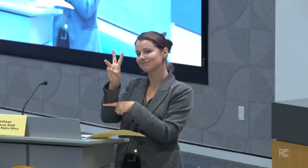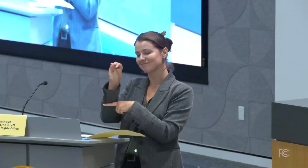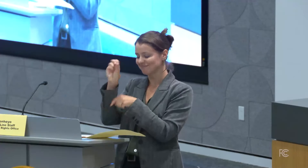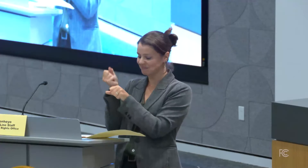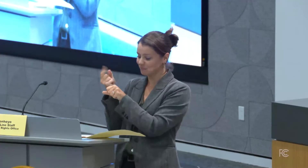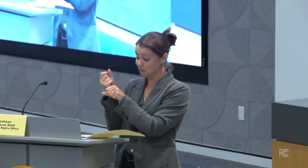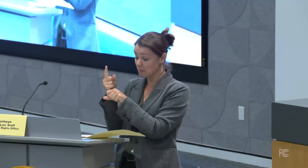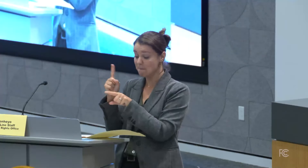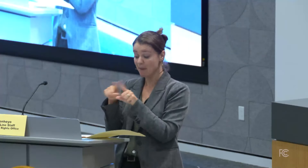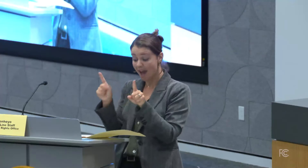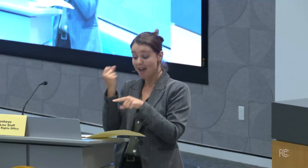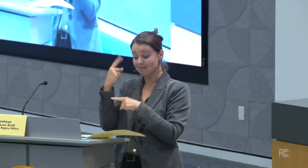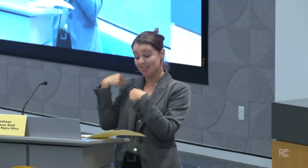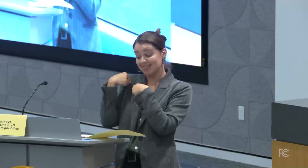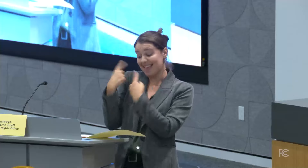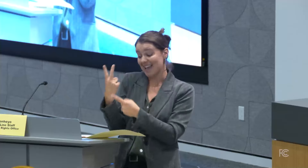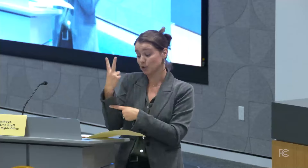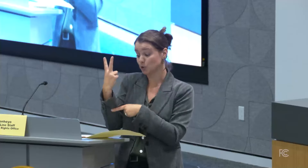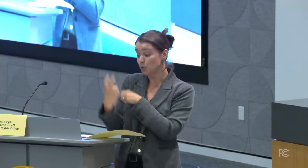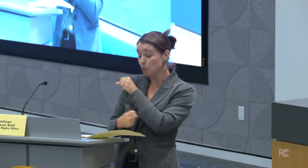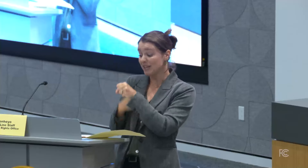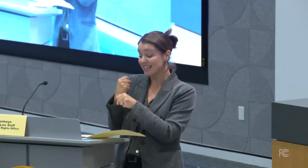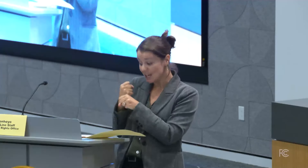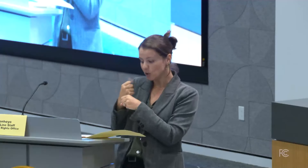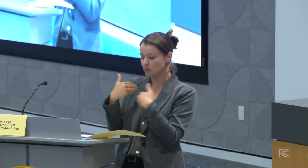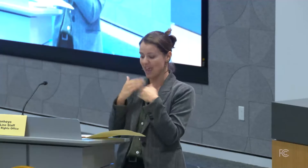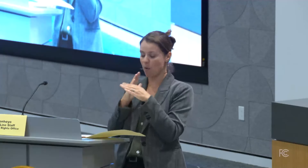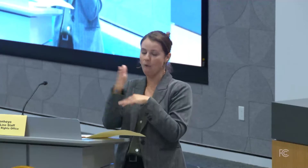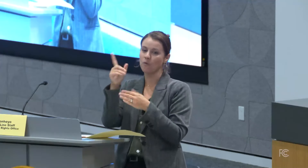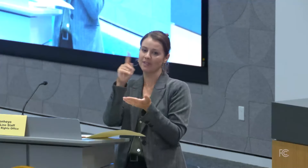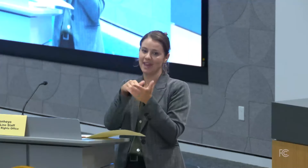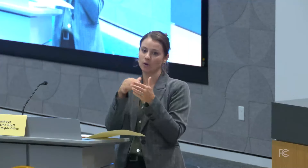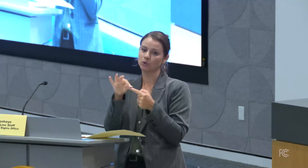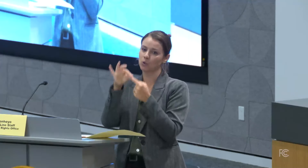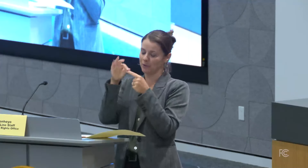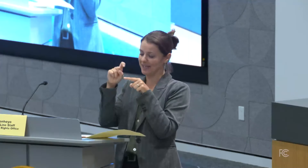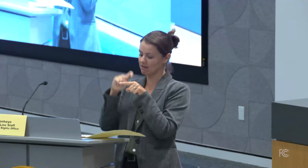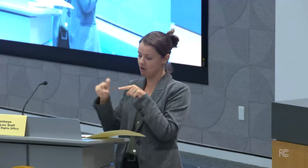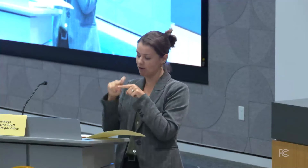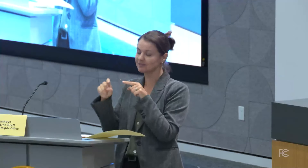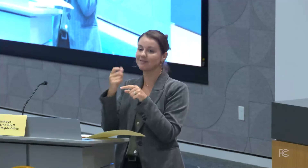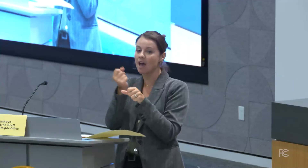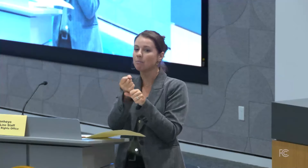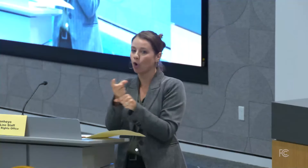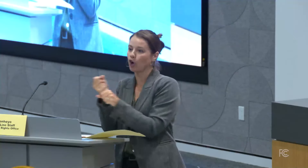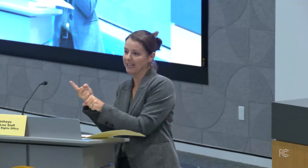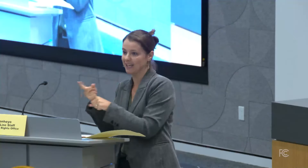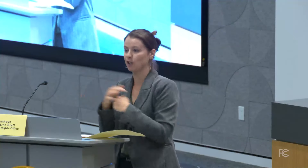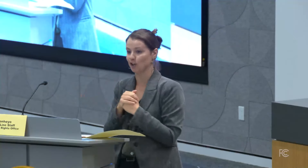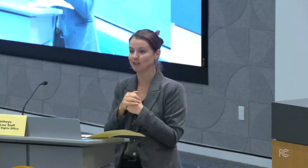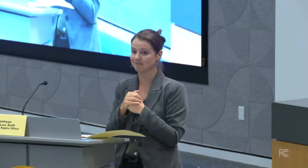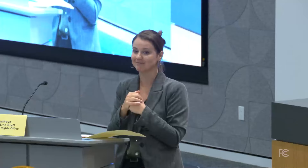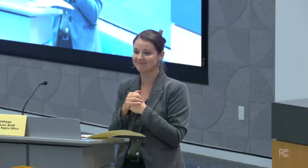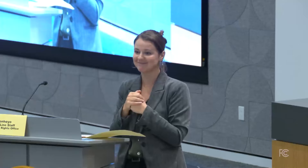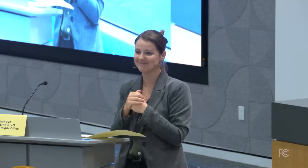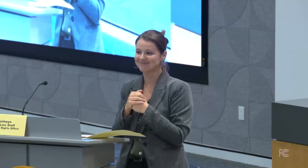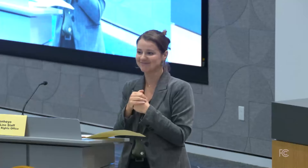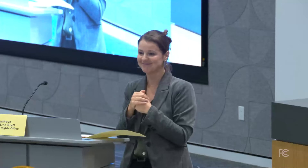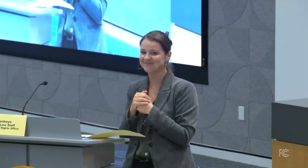AND WE USE THE 10 DIGIT TICKETING SYSTEM